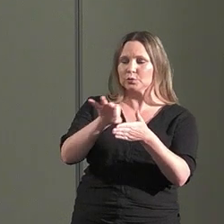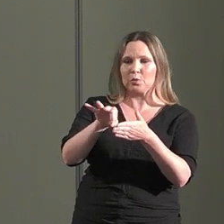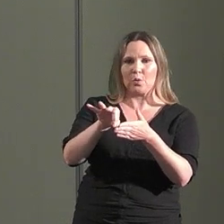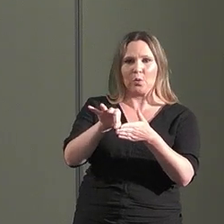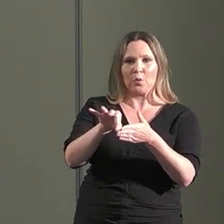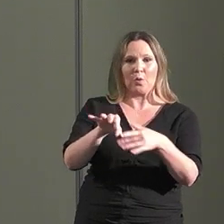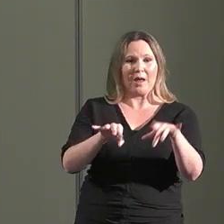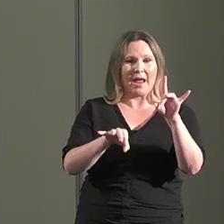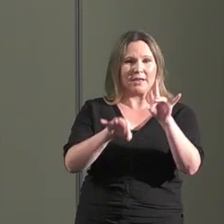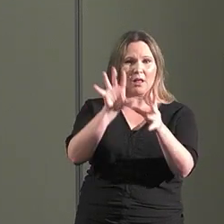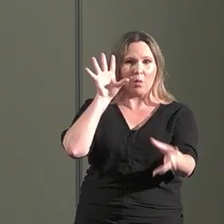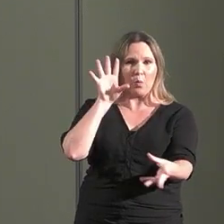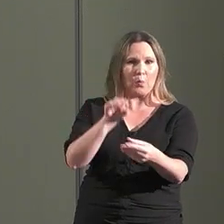of the 8.